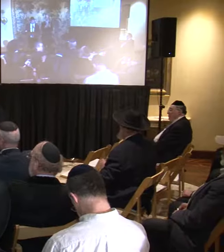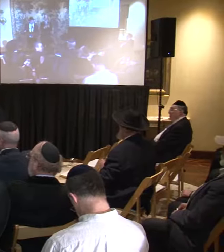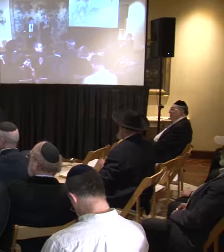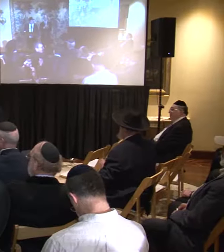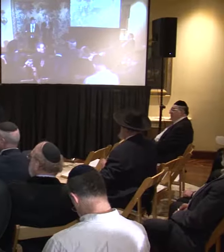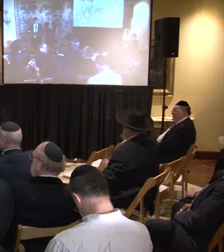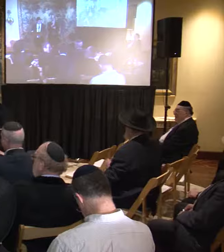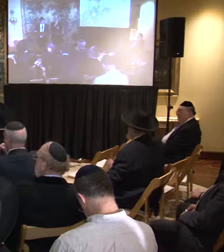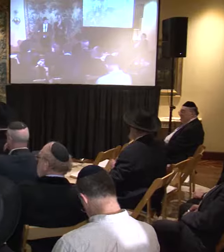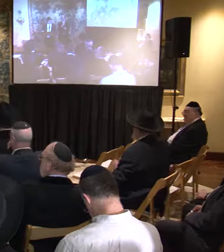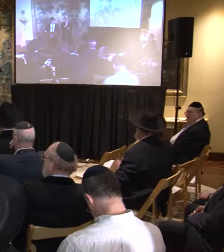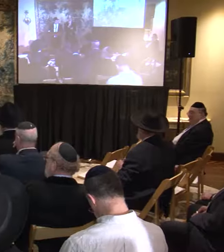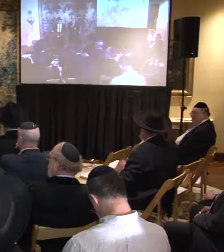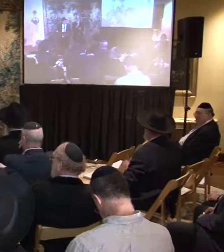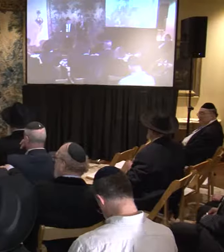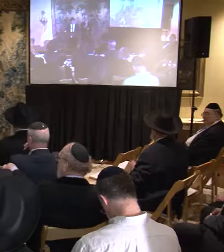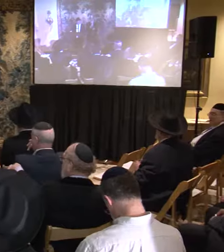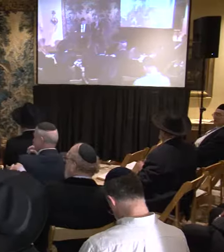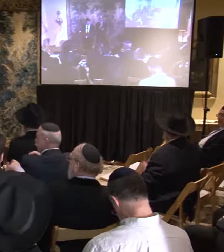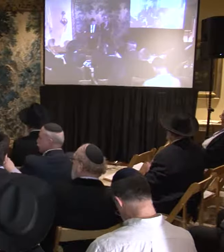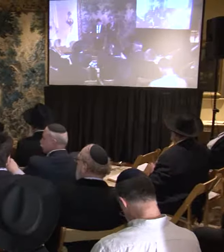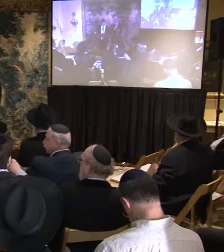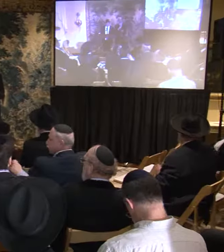Nefesh Dovid to share some of his thoughts with us